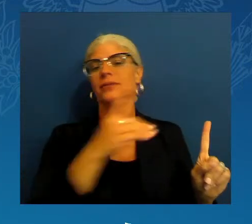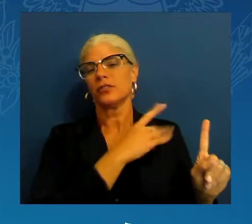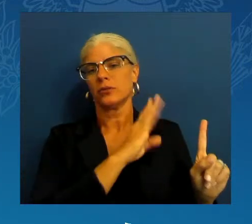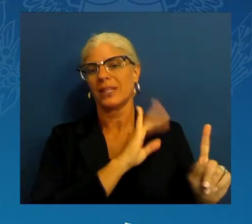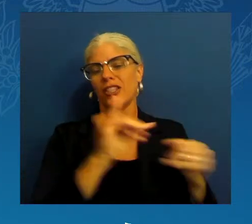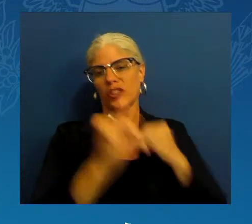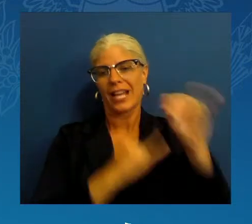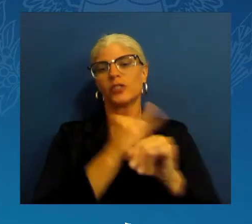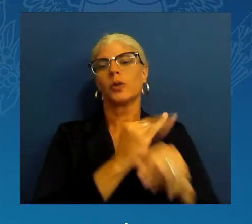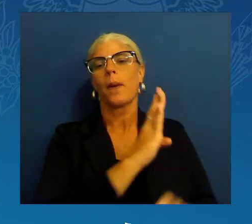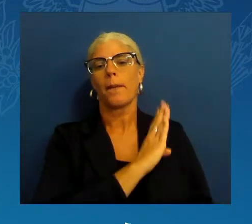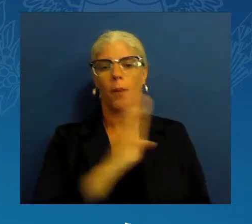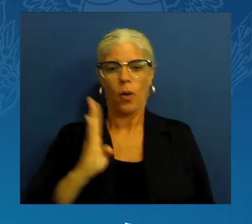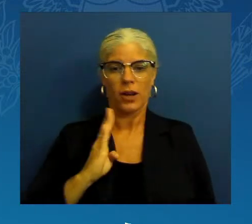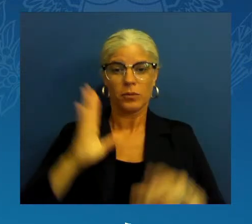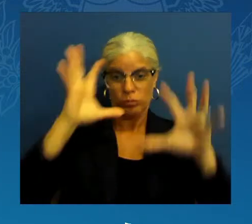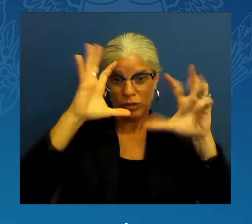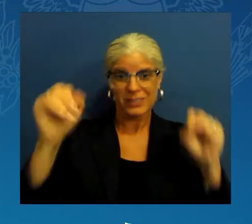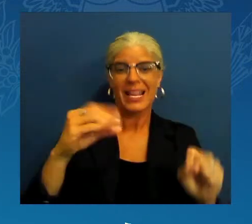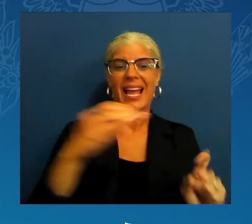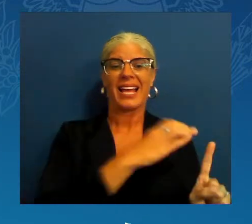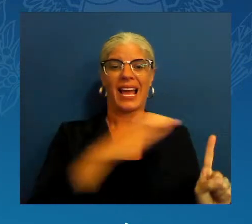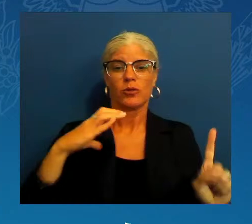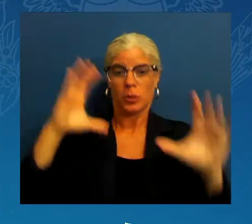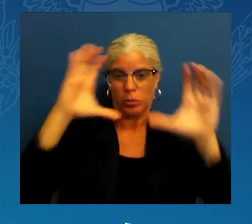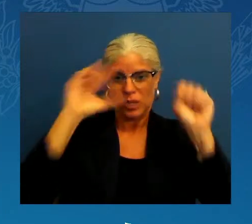and to Congresswoman Robin Kelly, it is my --